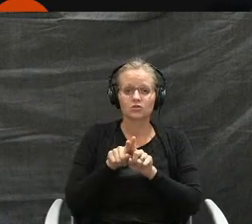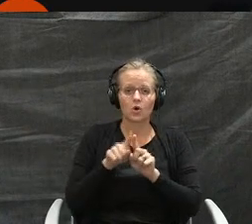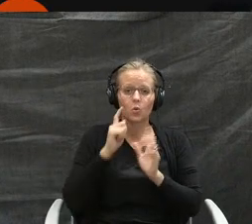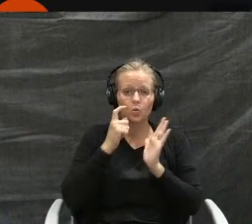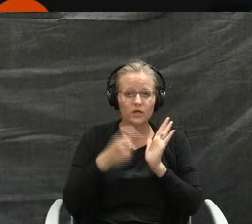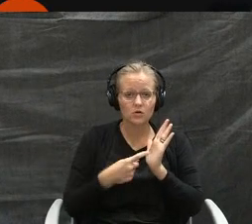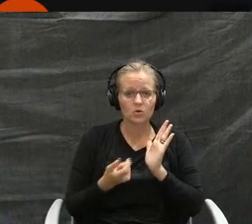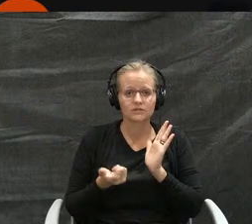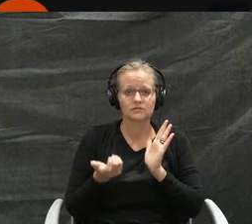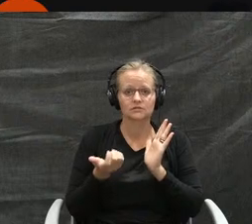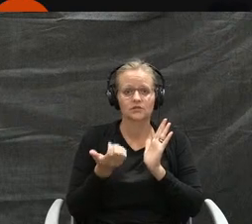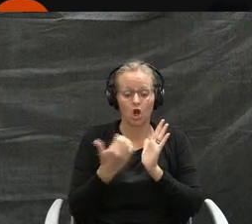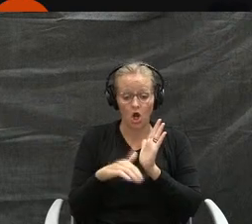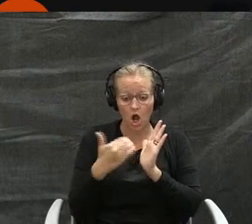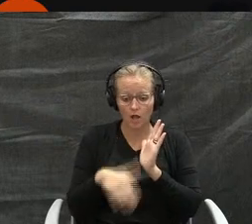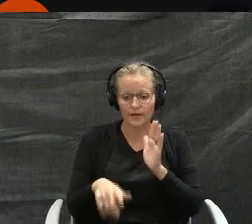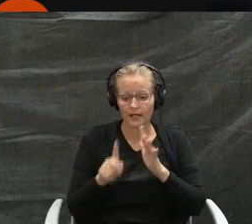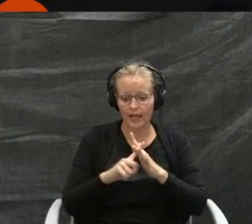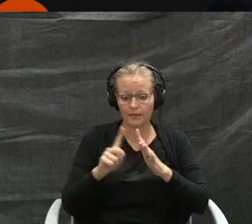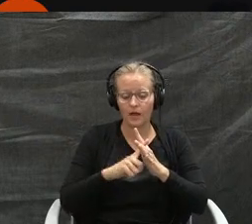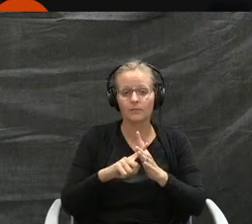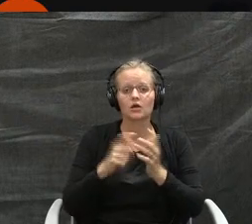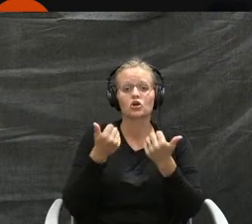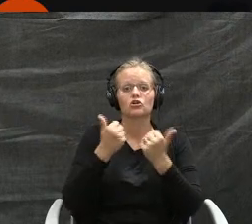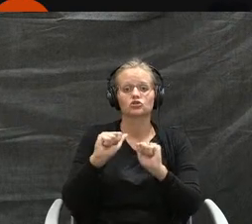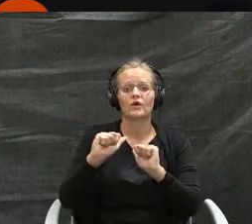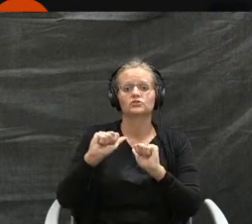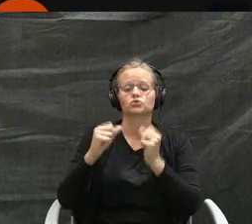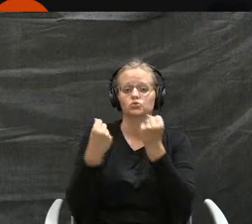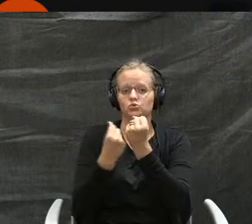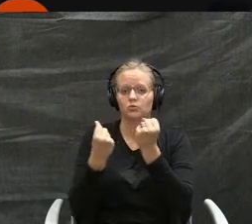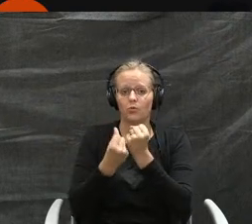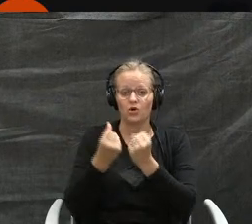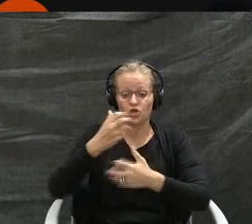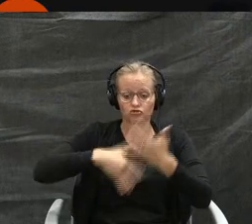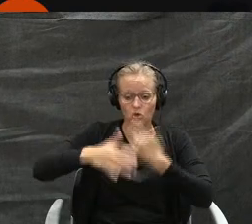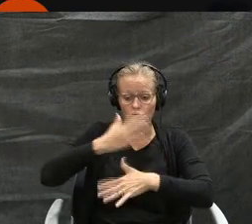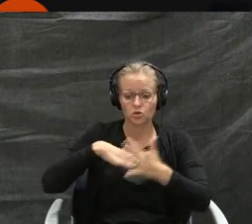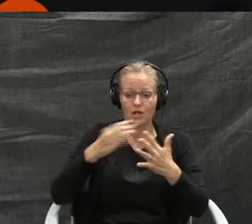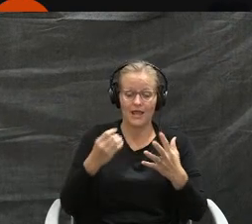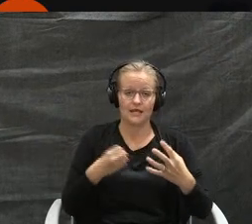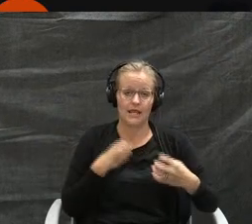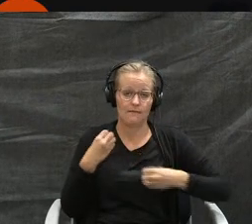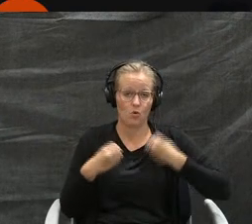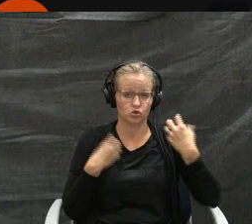our students and their social and emotional health. Whether it's with their spare peers, whether it's with their families